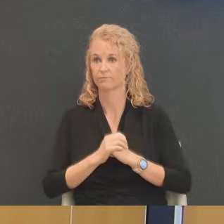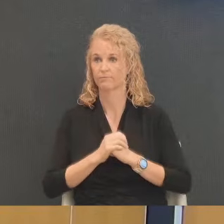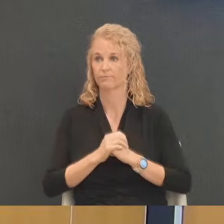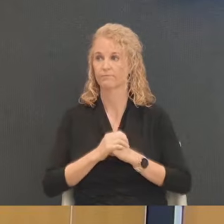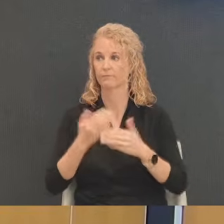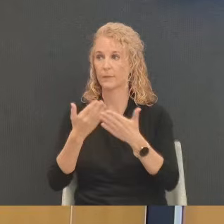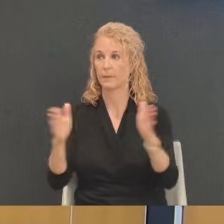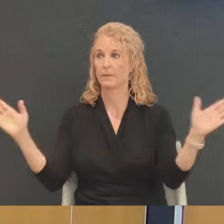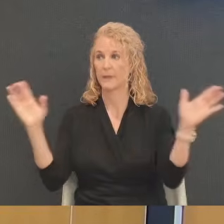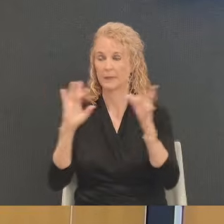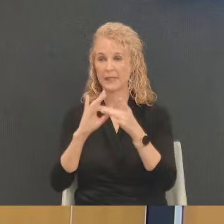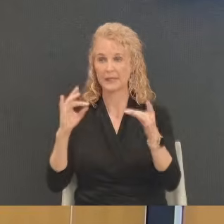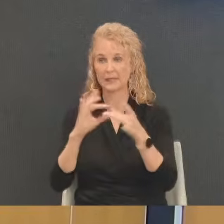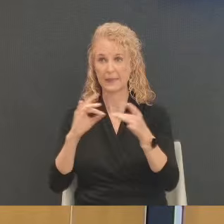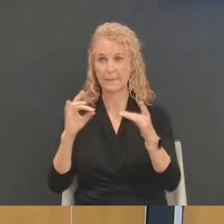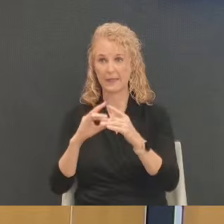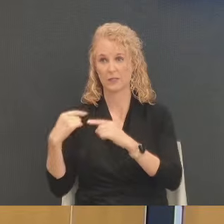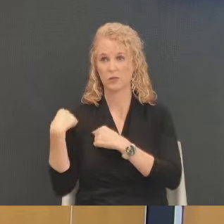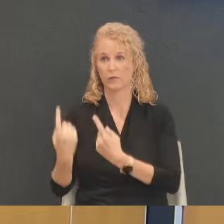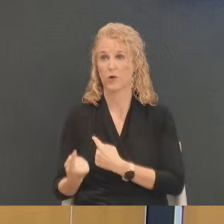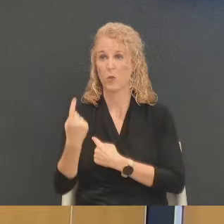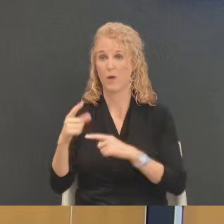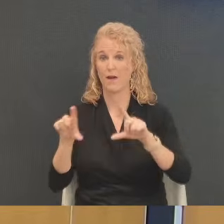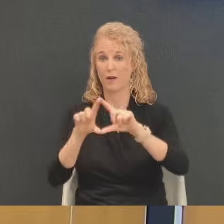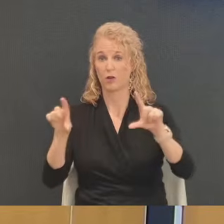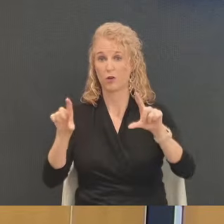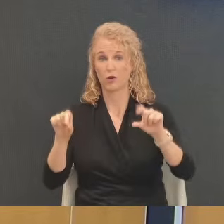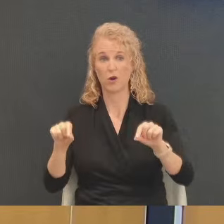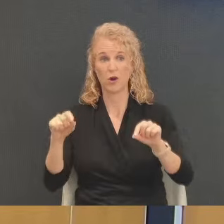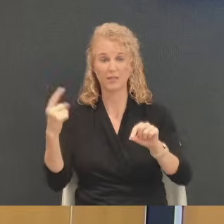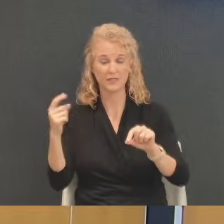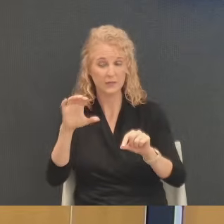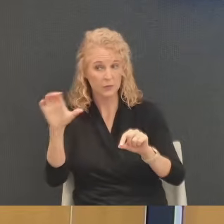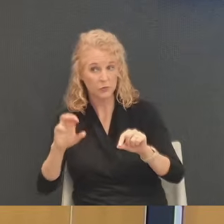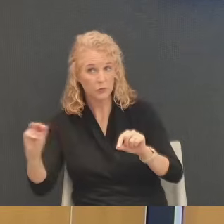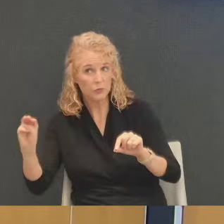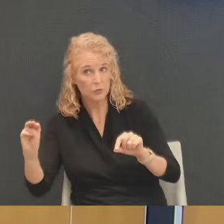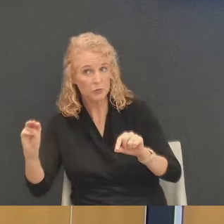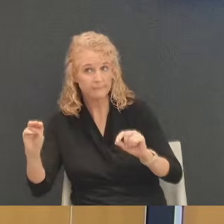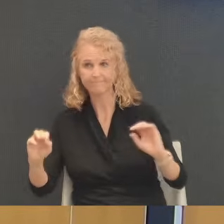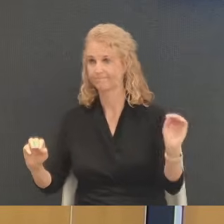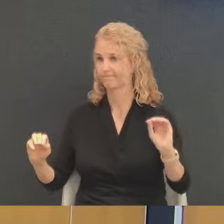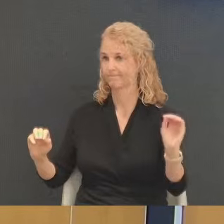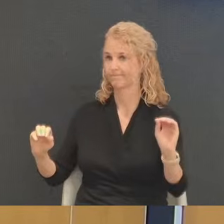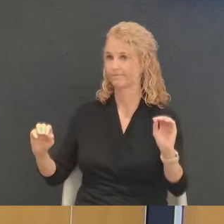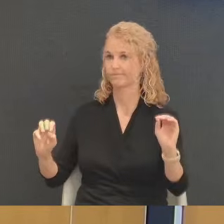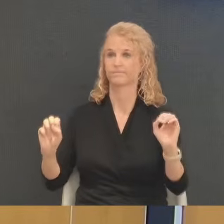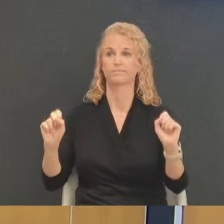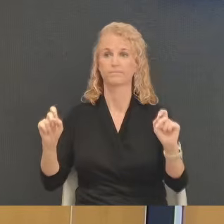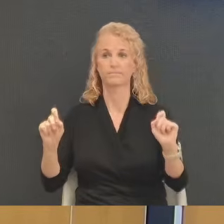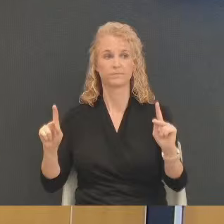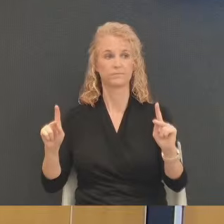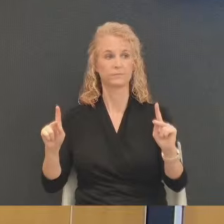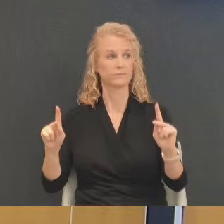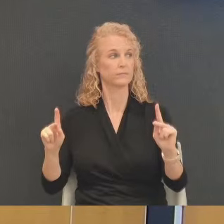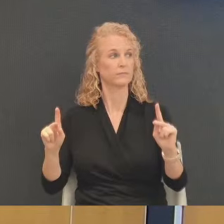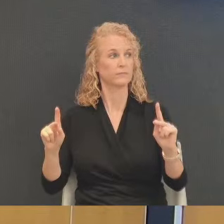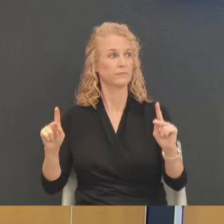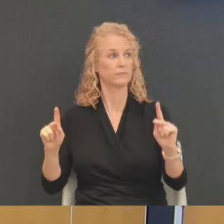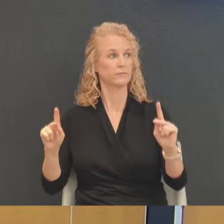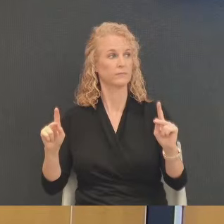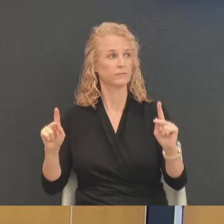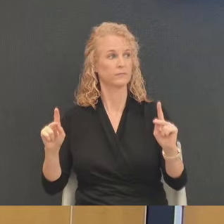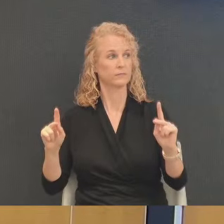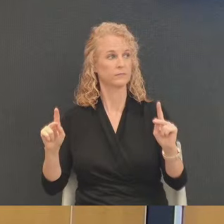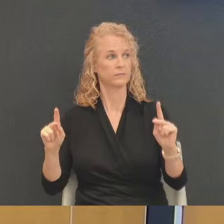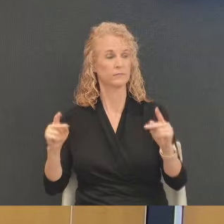comments. I have one card here. Is anyone on Zoom or anything? No. No. Okay. And Our public comment